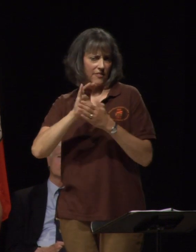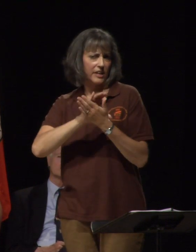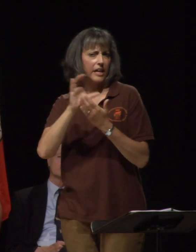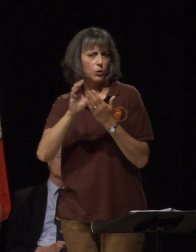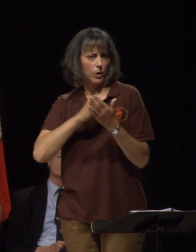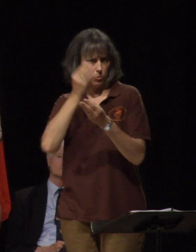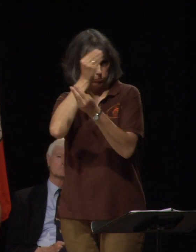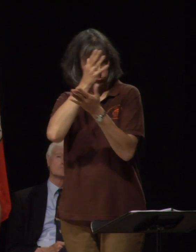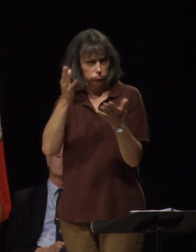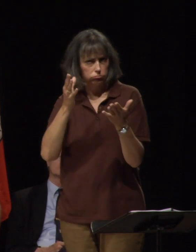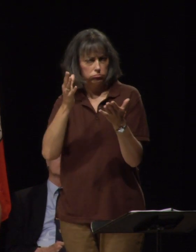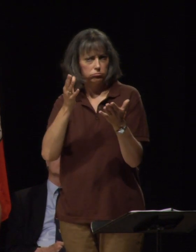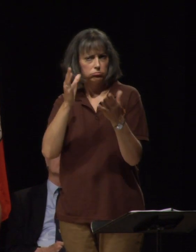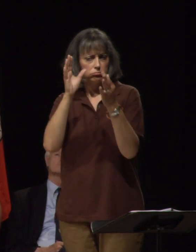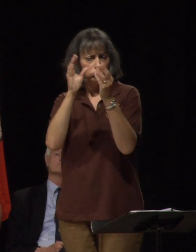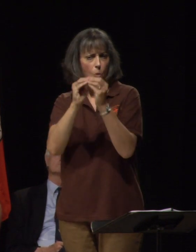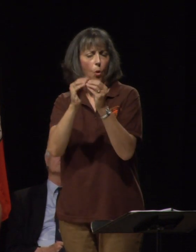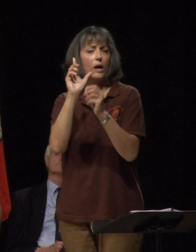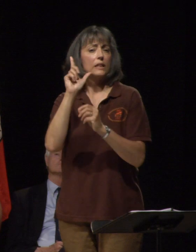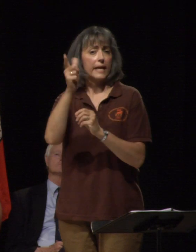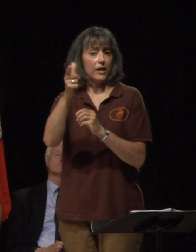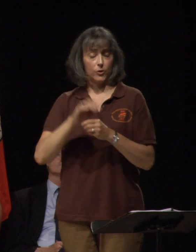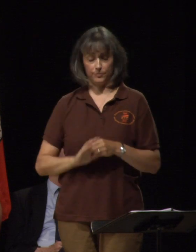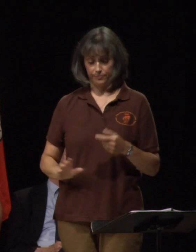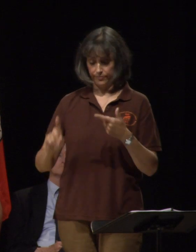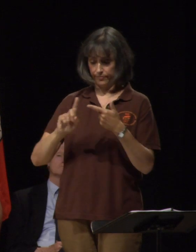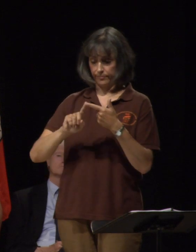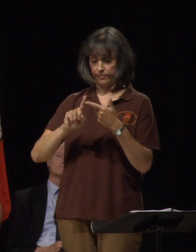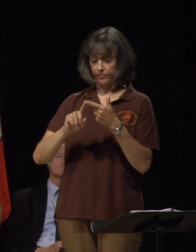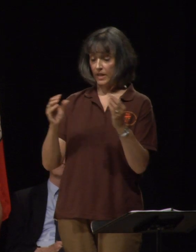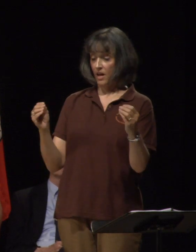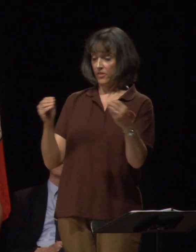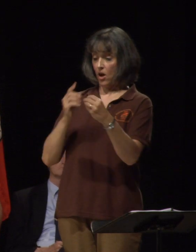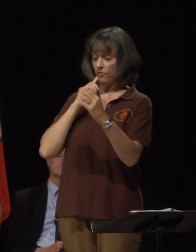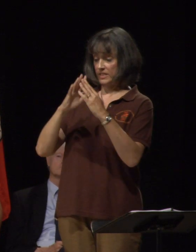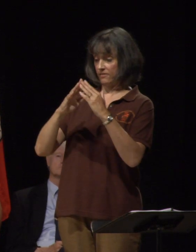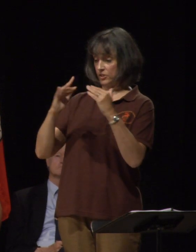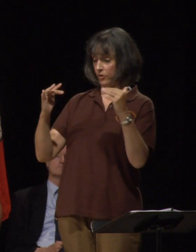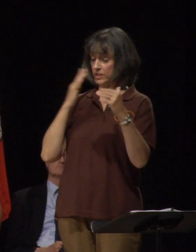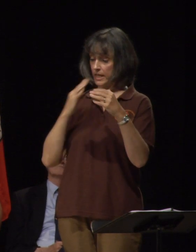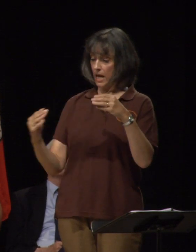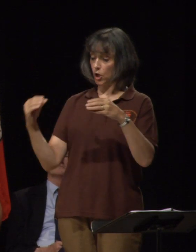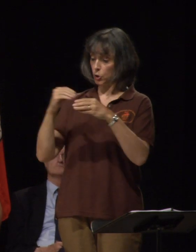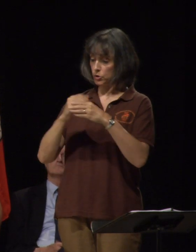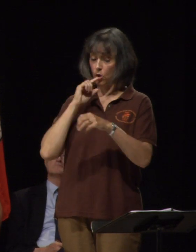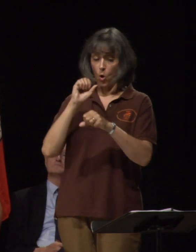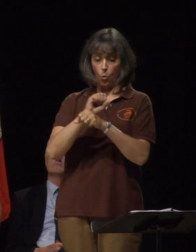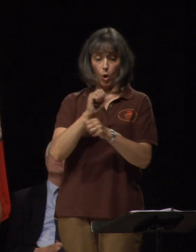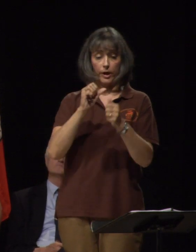MORE WILL BE ANNOUNCED LATER ON. SECOND, THE OFFICE OF DIVERSITY AND INCLUSION IS PARTNERING WITH JIM